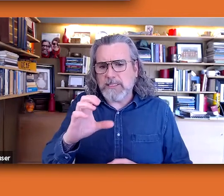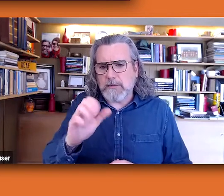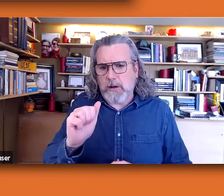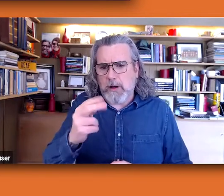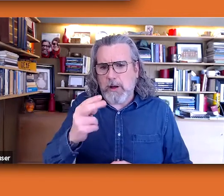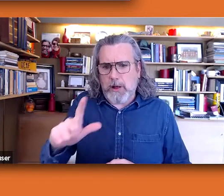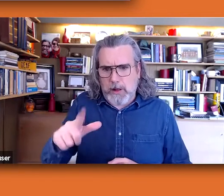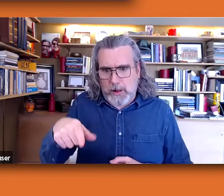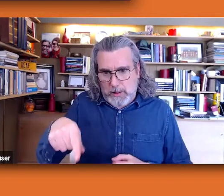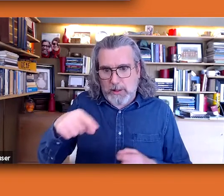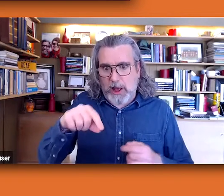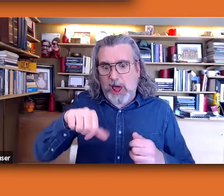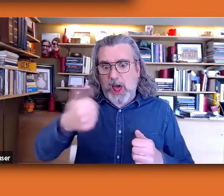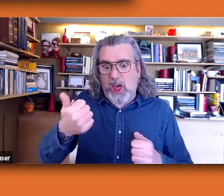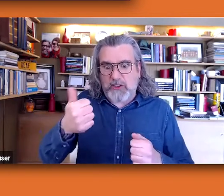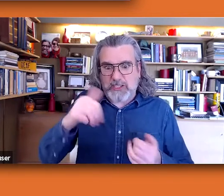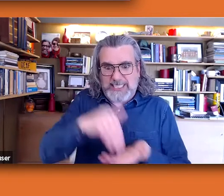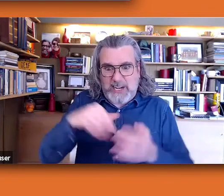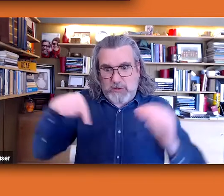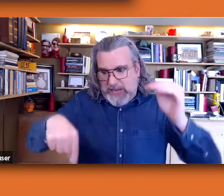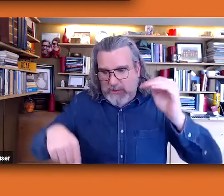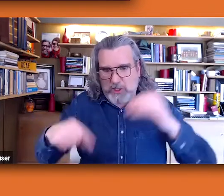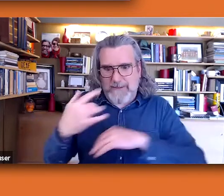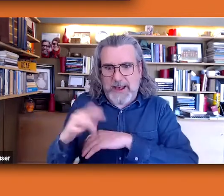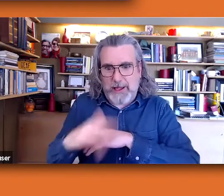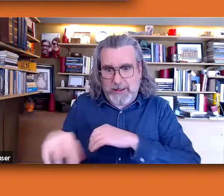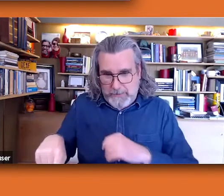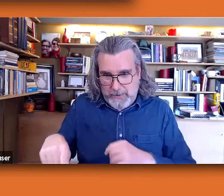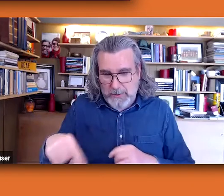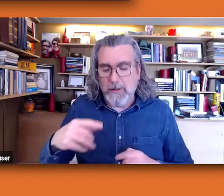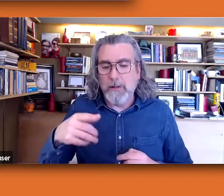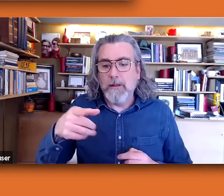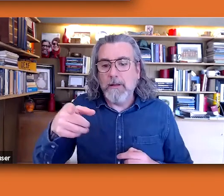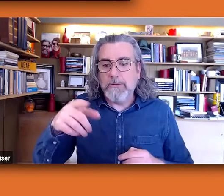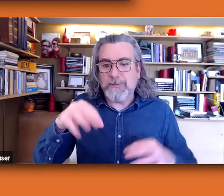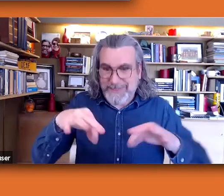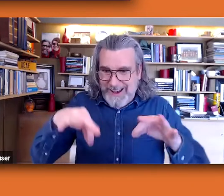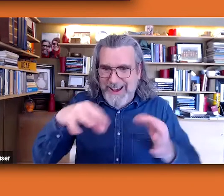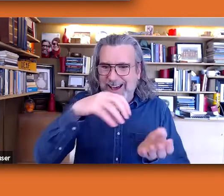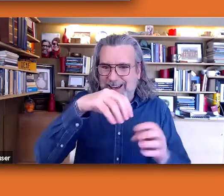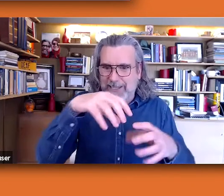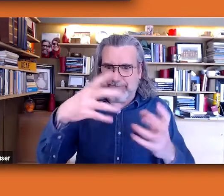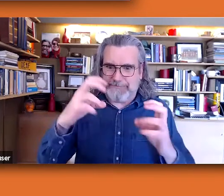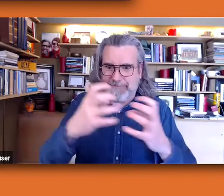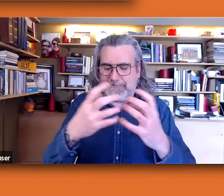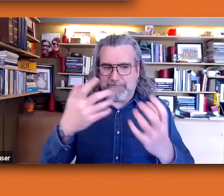And Rosica Hall was created. And so there was a center of available on the first level